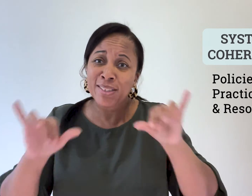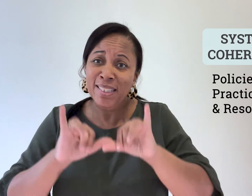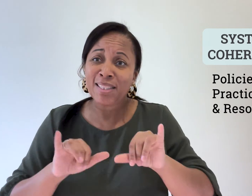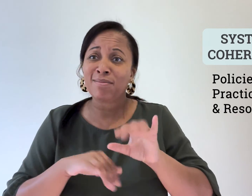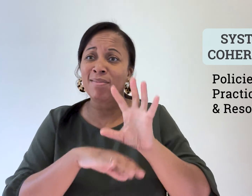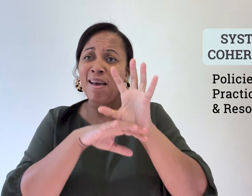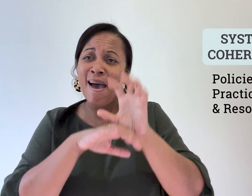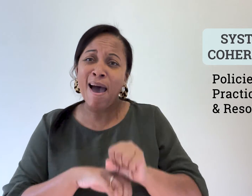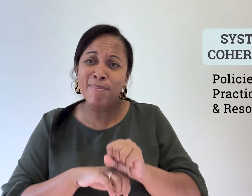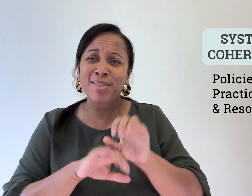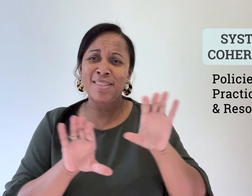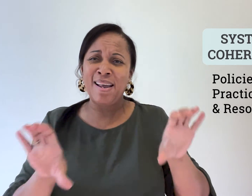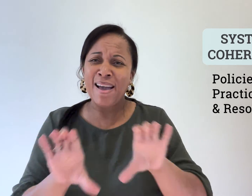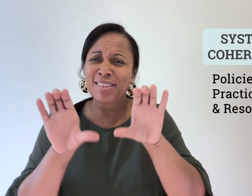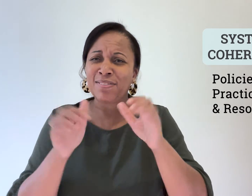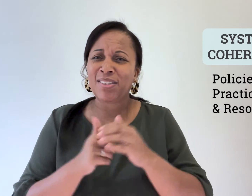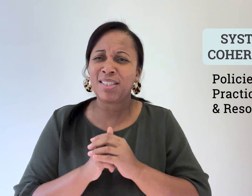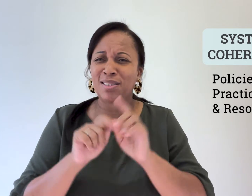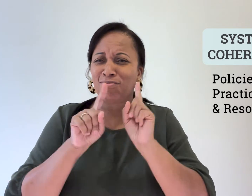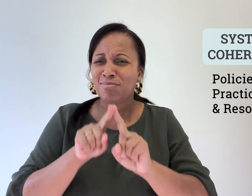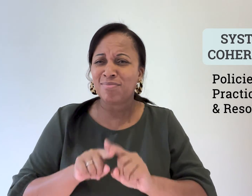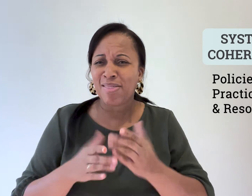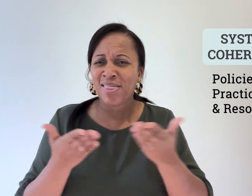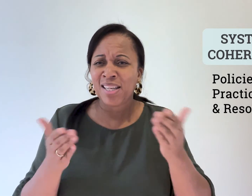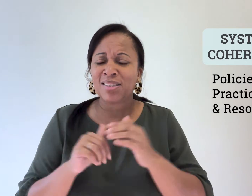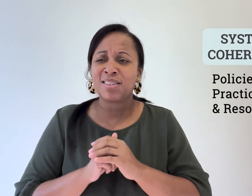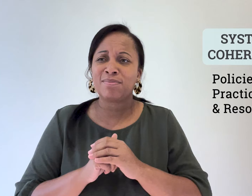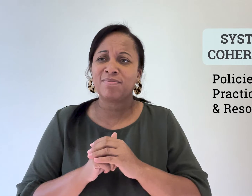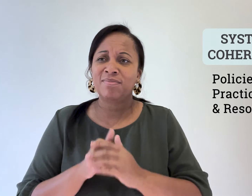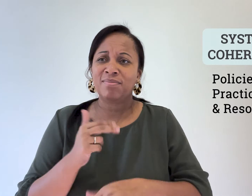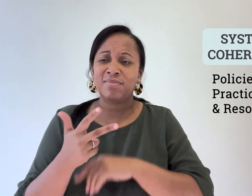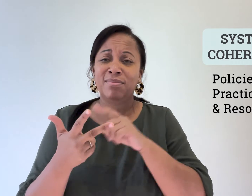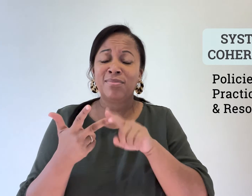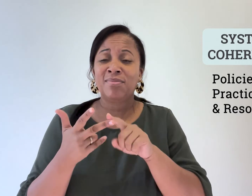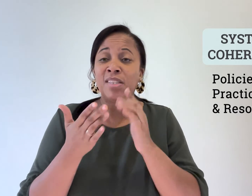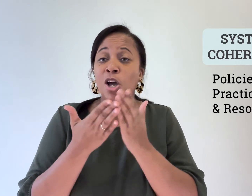routines, and habitual activities.